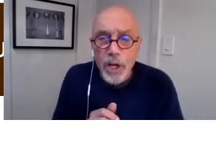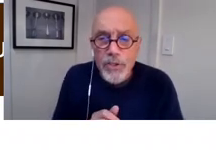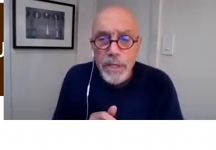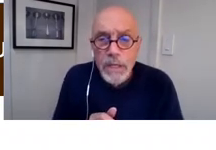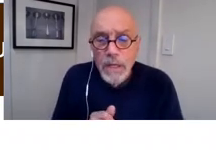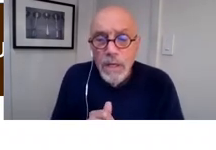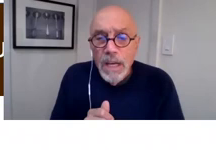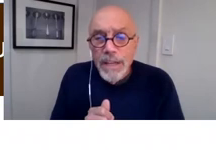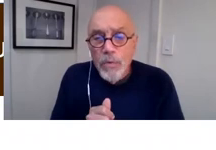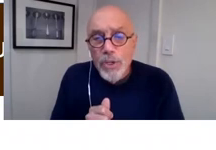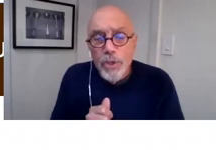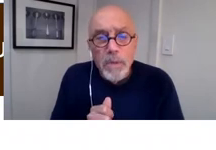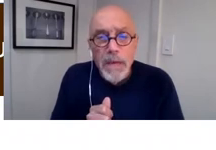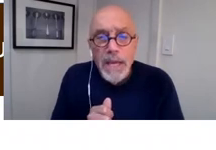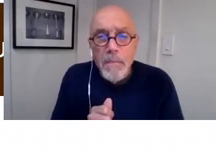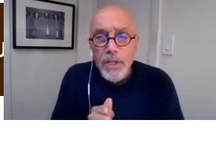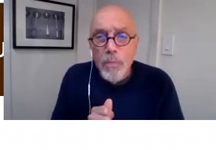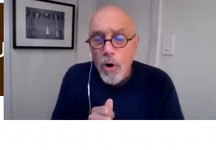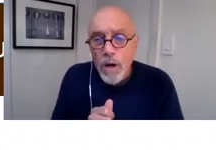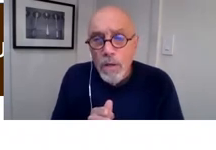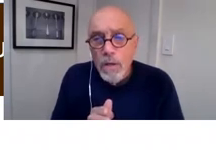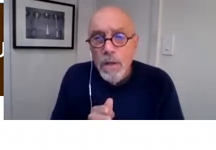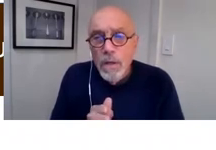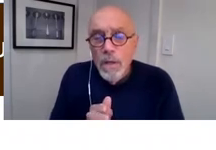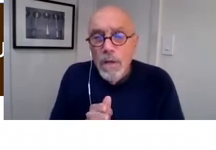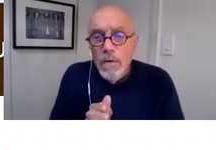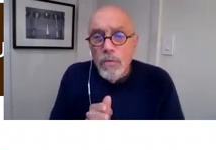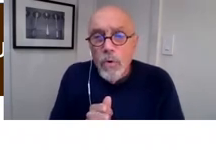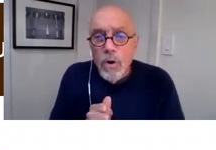luxury, and that we should be paying much more